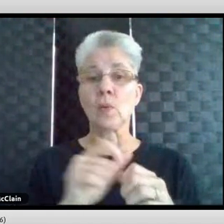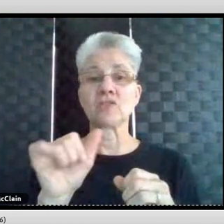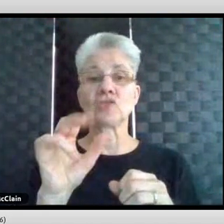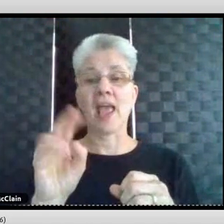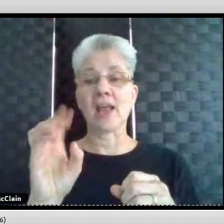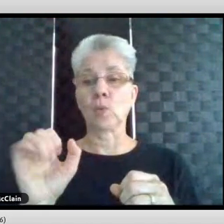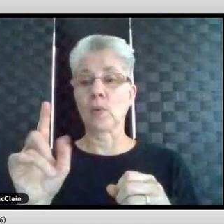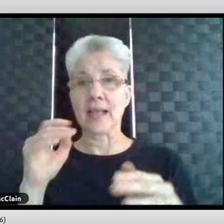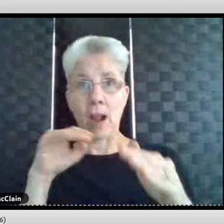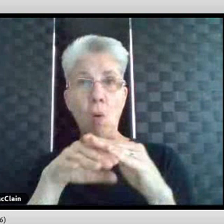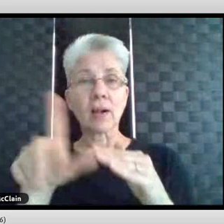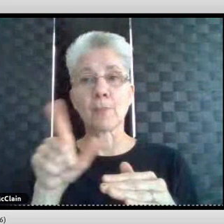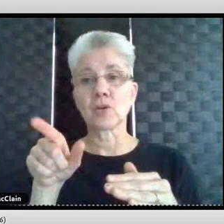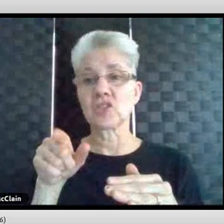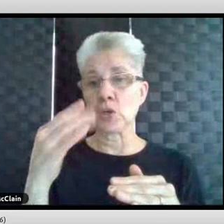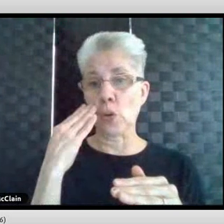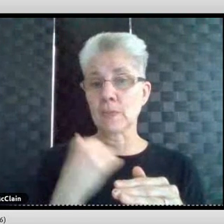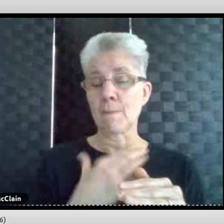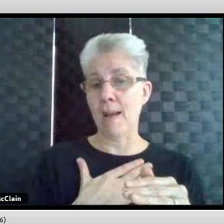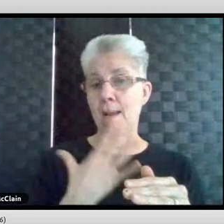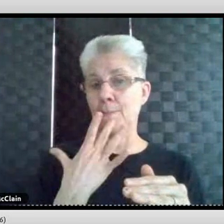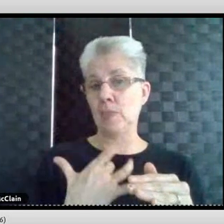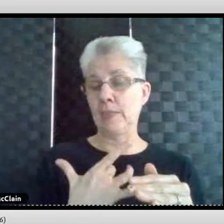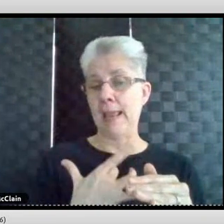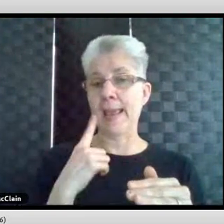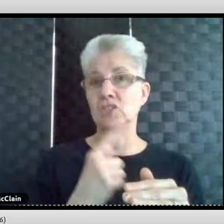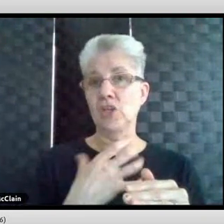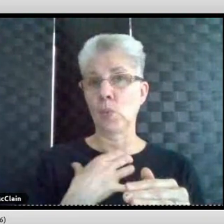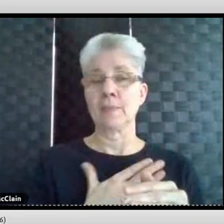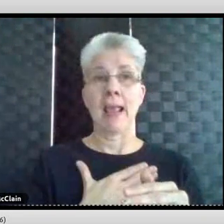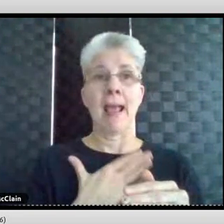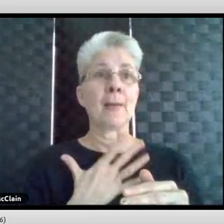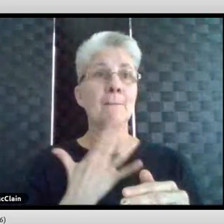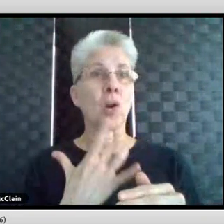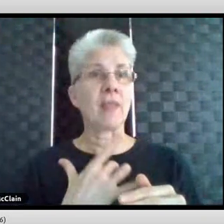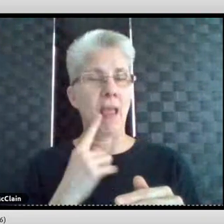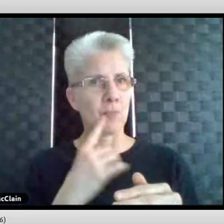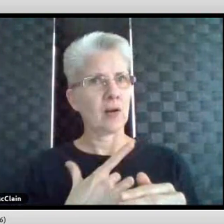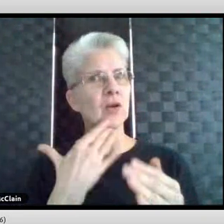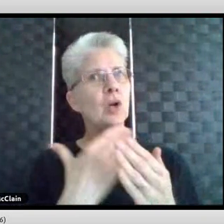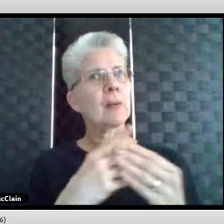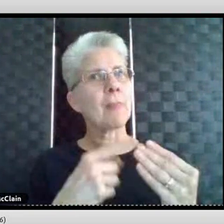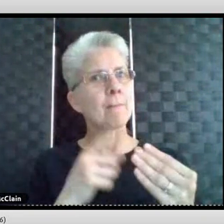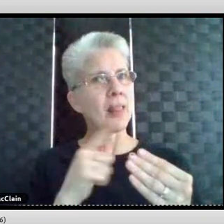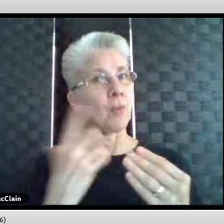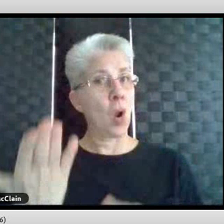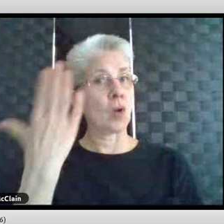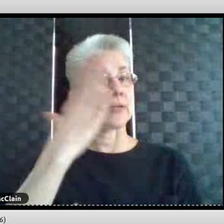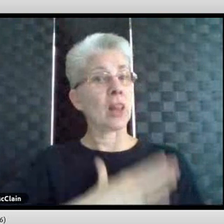and I walk into the library, and she knows it's my birthday, and she wishes me a happy birthday, I'm gonna feel good about my library all day long.